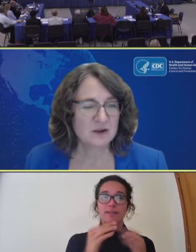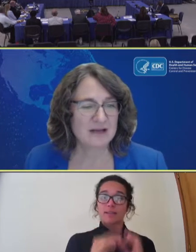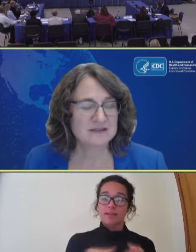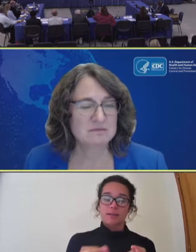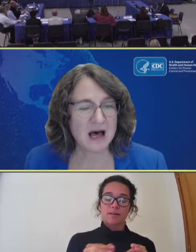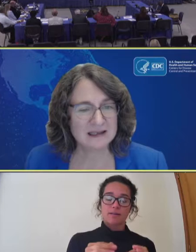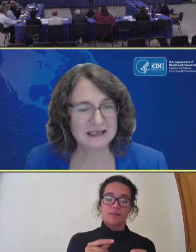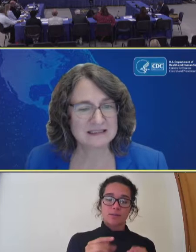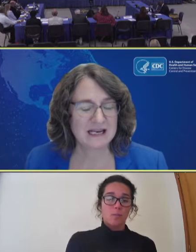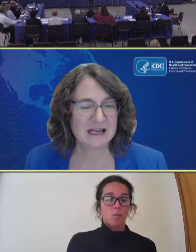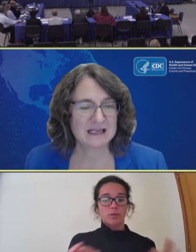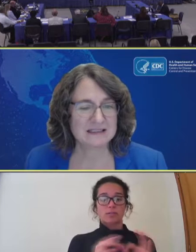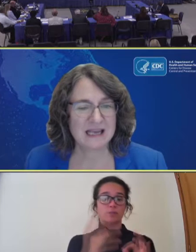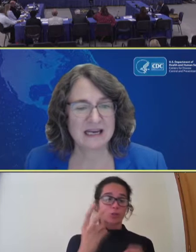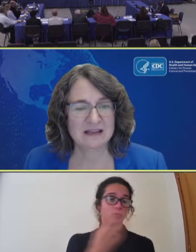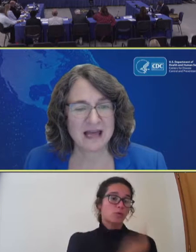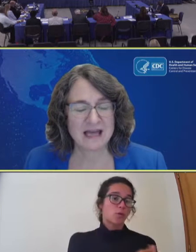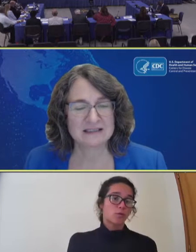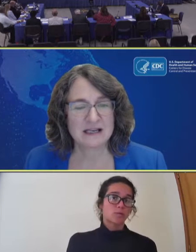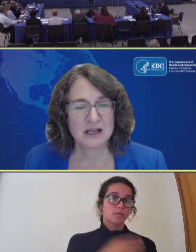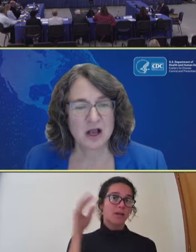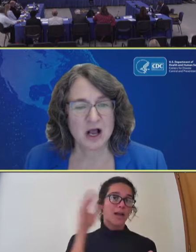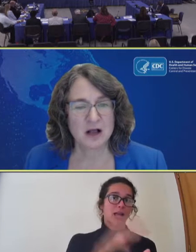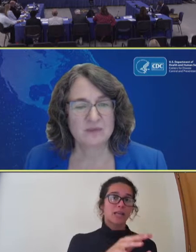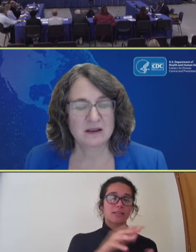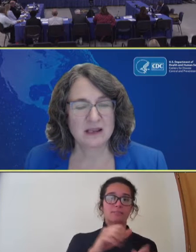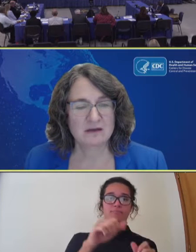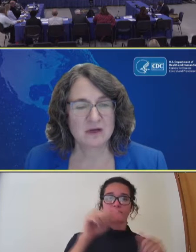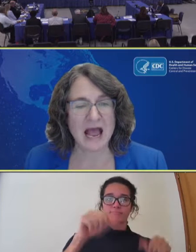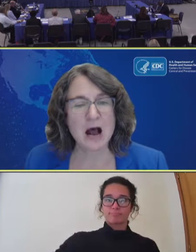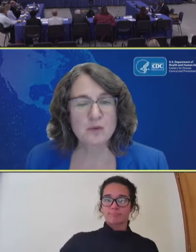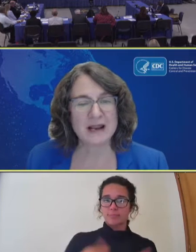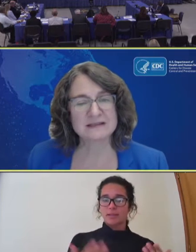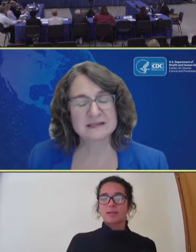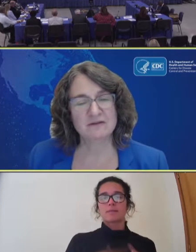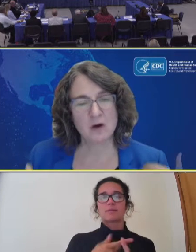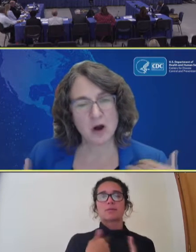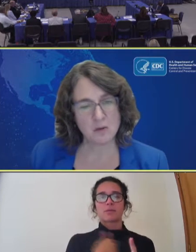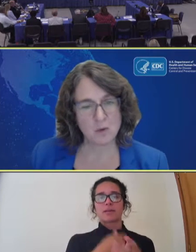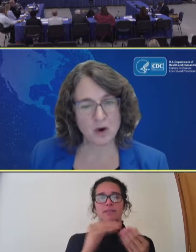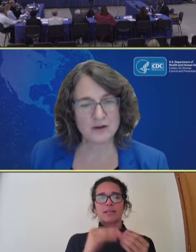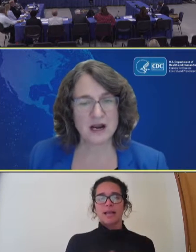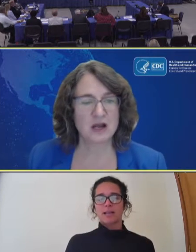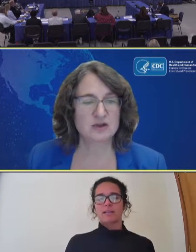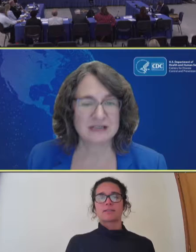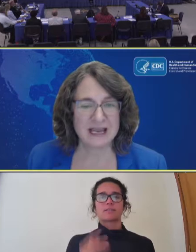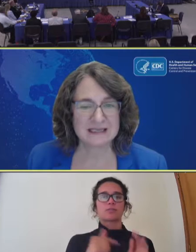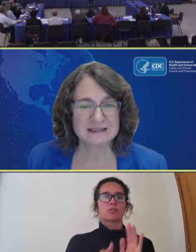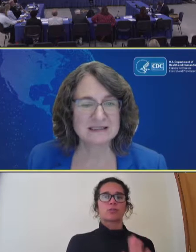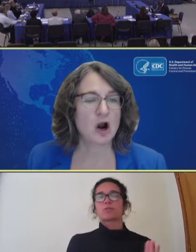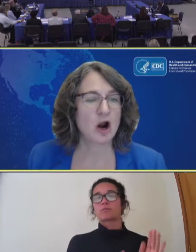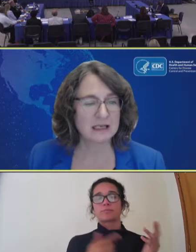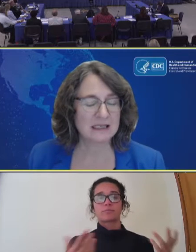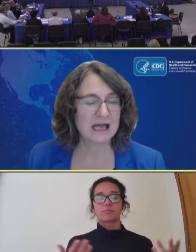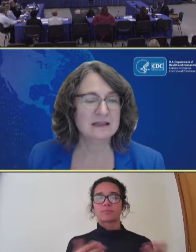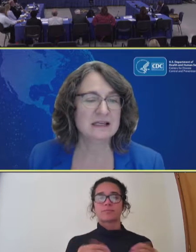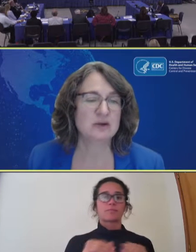also have some modeling data indicating that outbreaks of more than 100 cases are unlikely